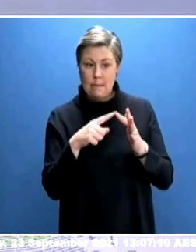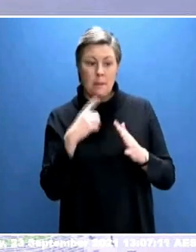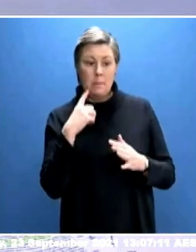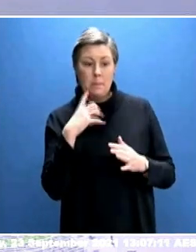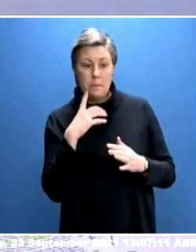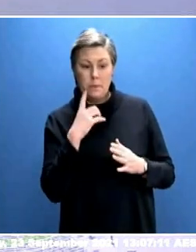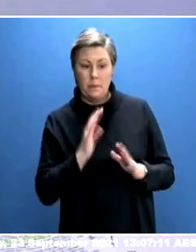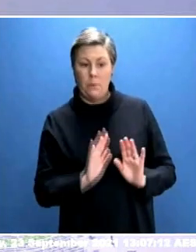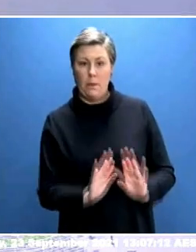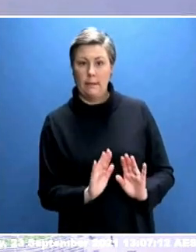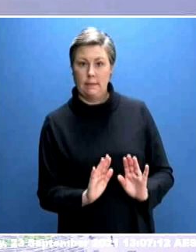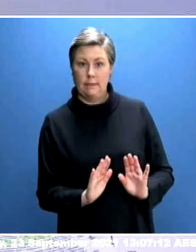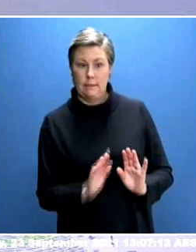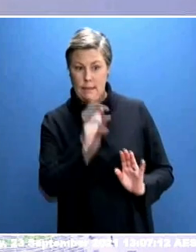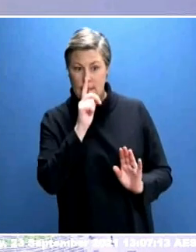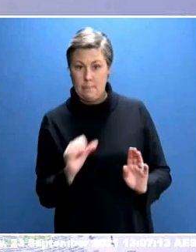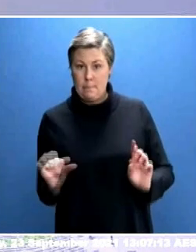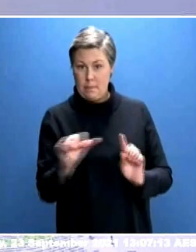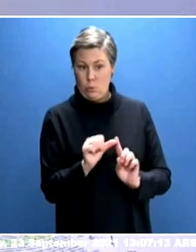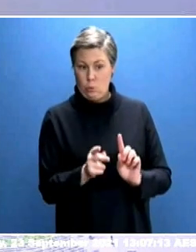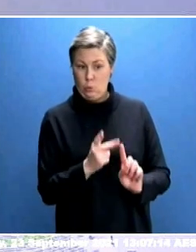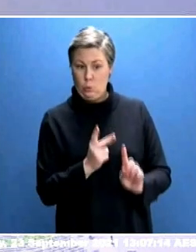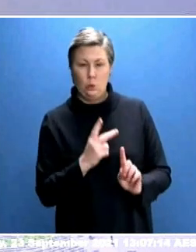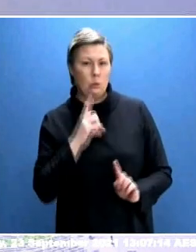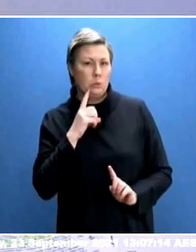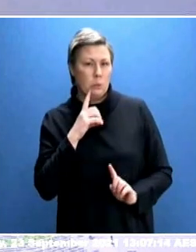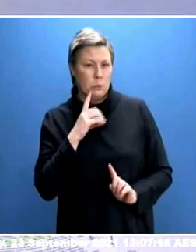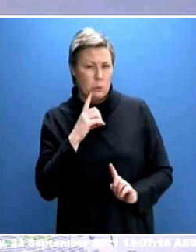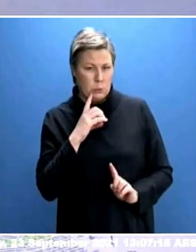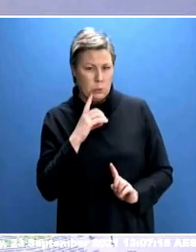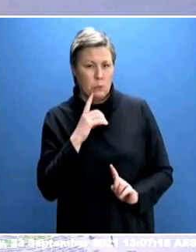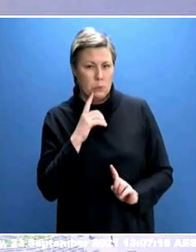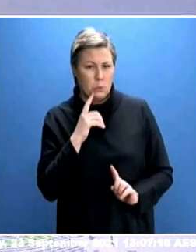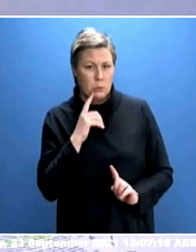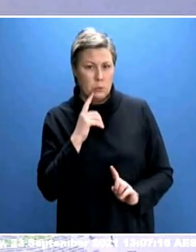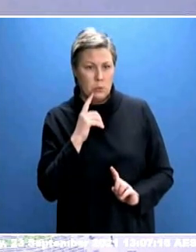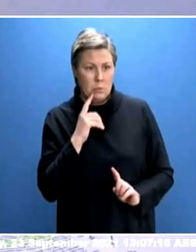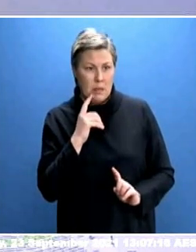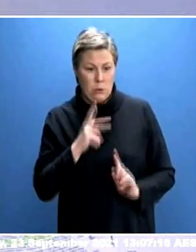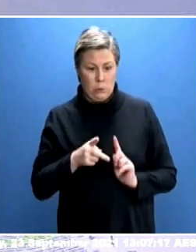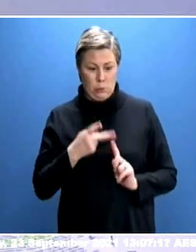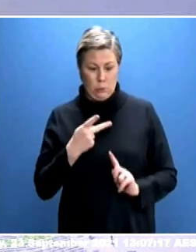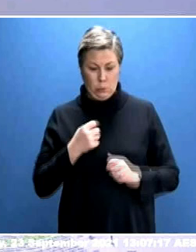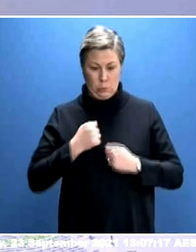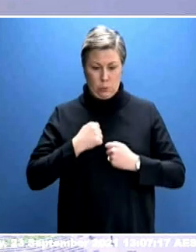place at 2 pm Australian Eastern Standard Time, which I assume is 1.30, is it,